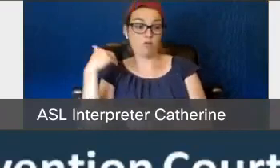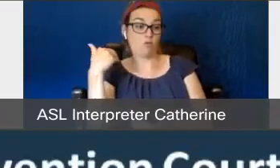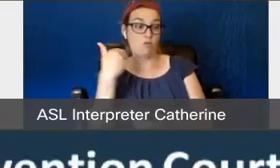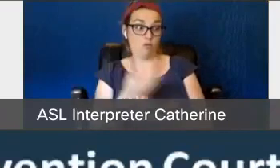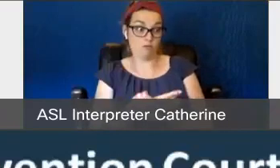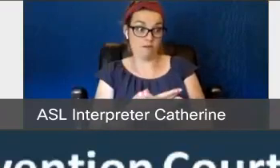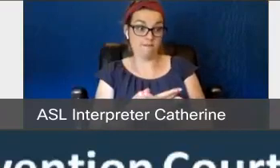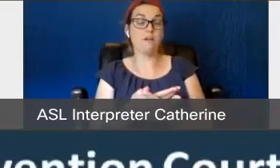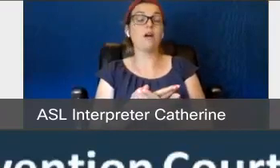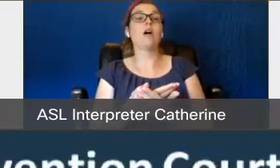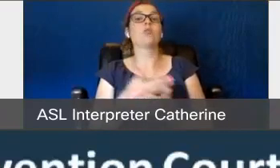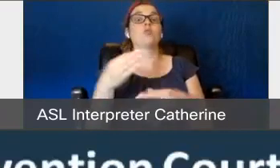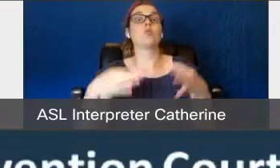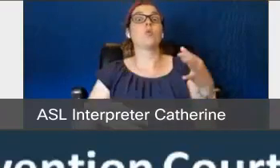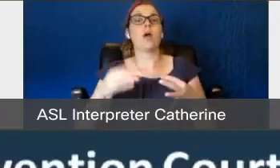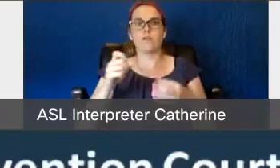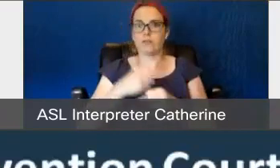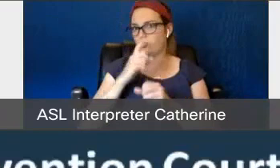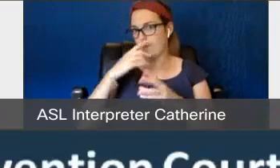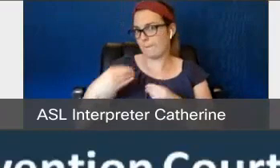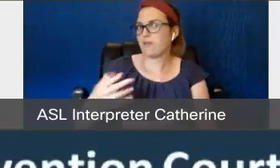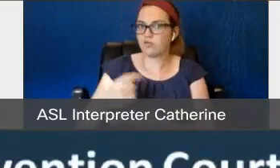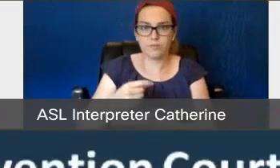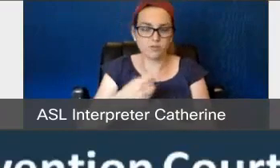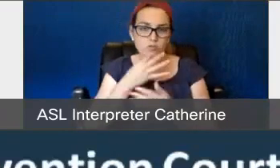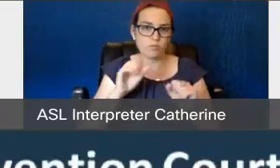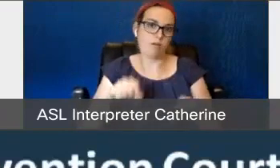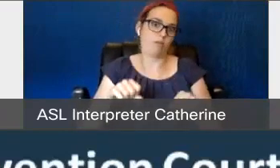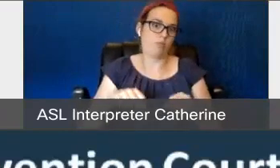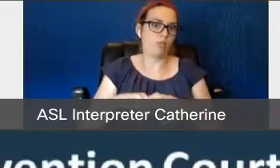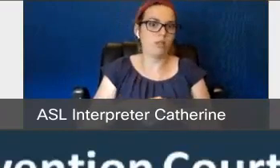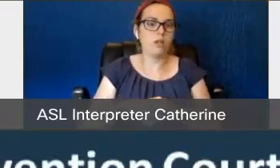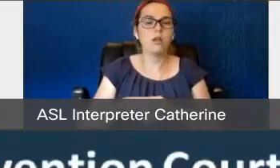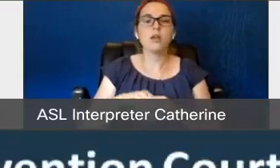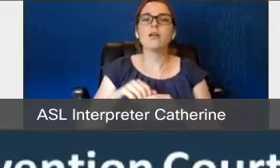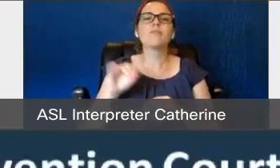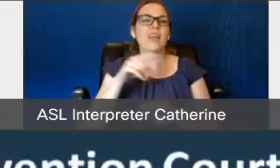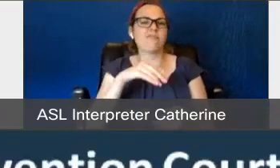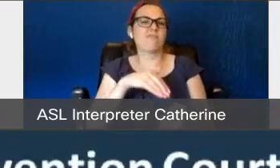on the red tape and to make sure they can have it. As the doctor alluded once we get our clinicians on board,